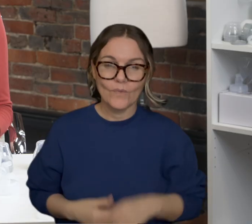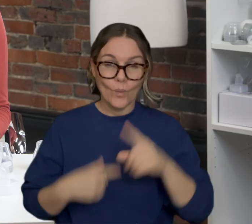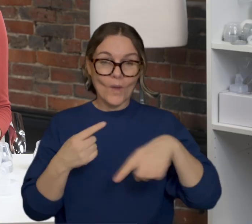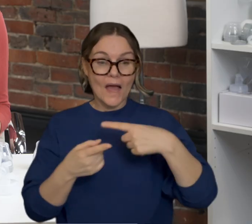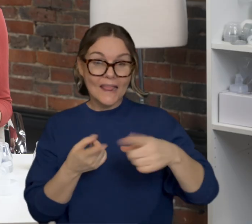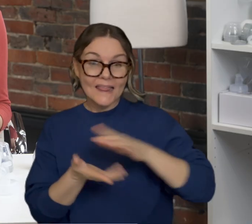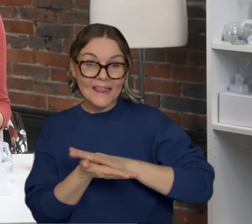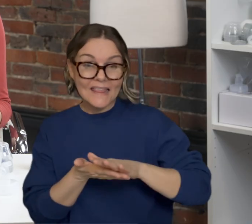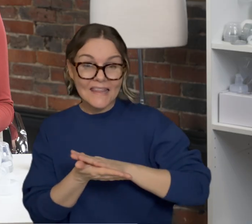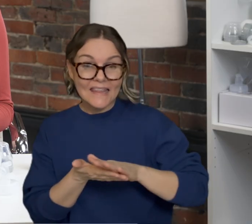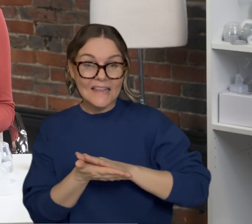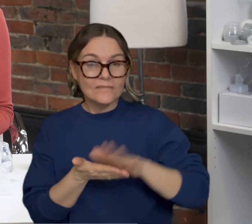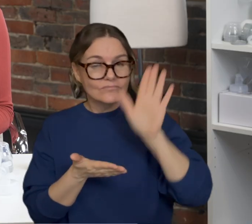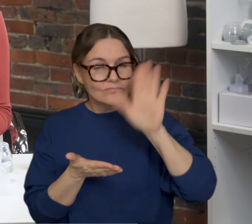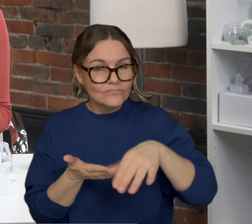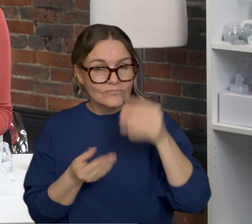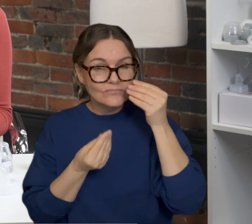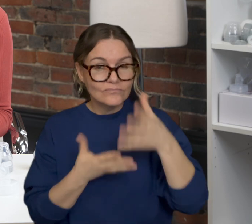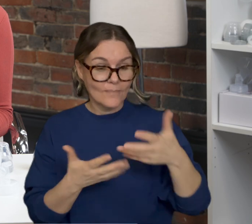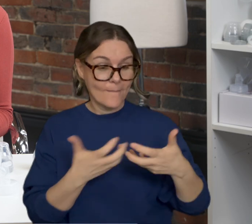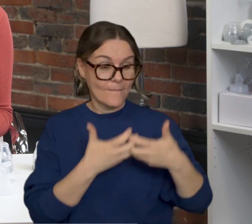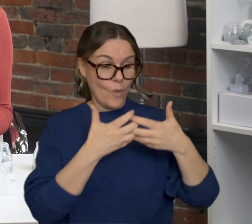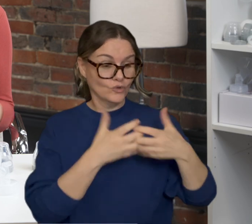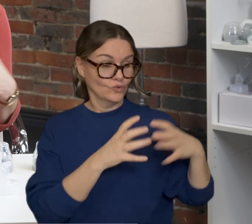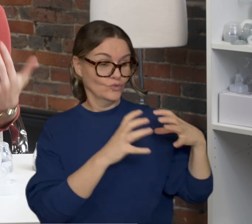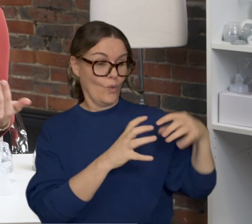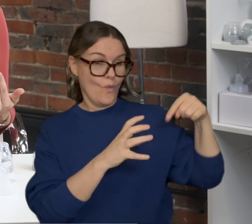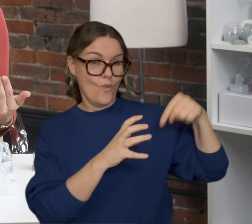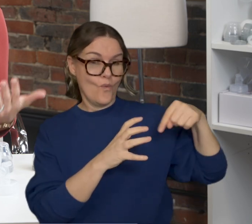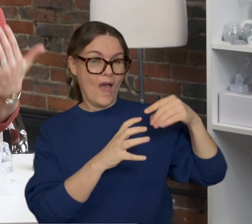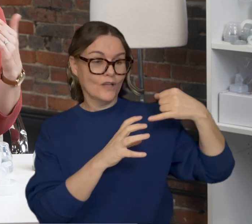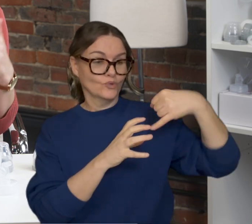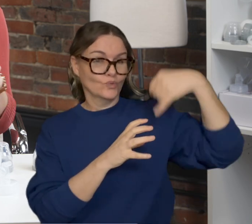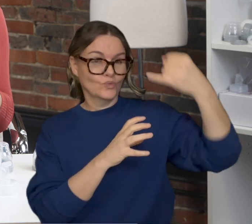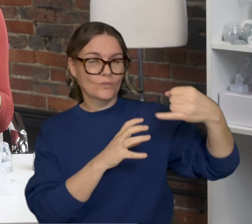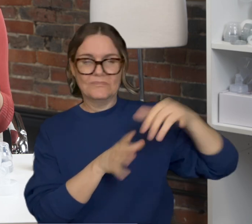now let's go into cleaning your Cimilre S7 dual Pro when it comes to cleaning you first need to